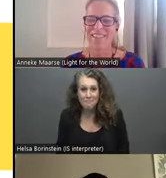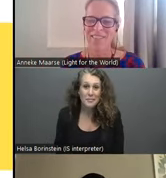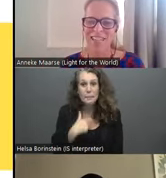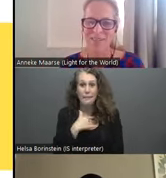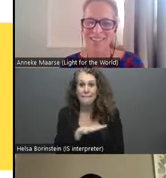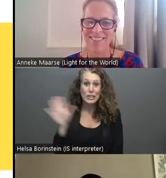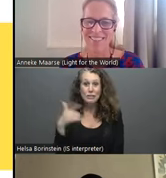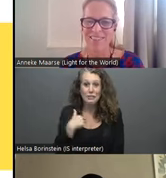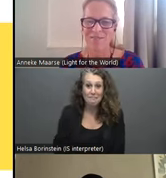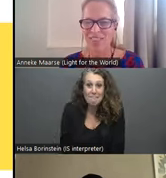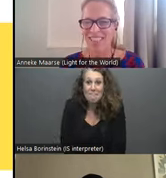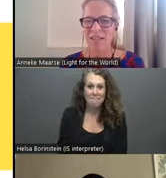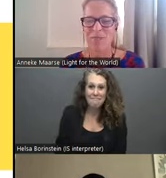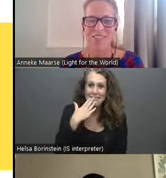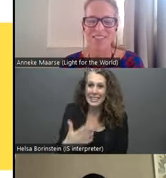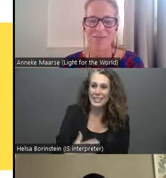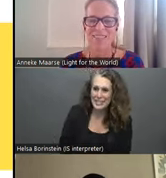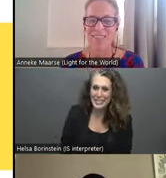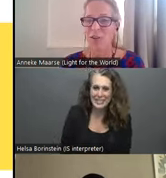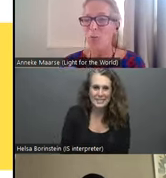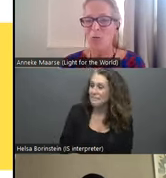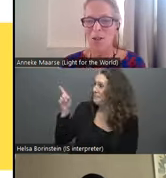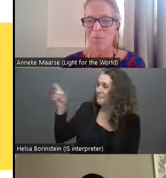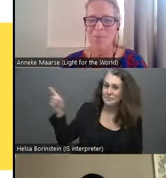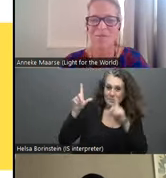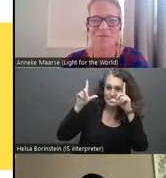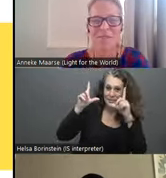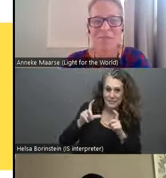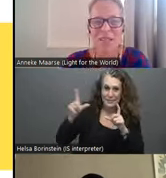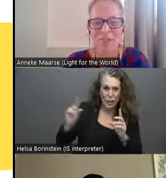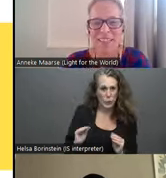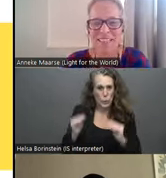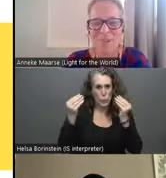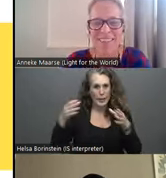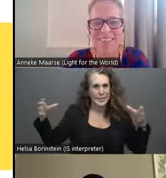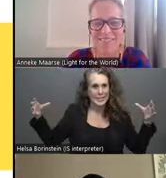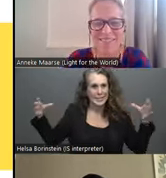you very much. We see a picture with young people being very inspired.